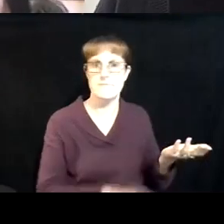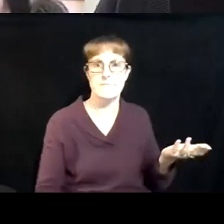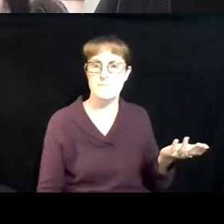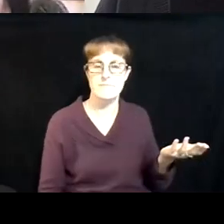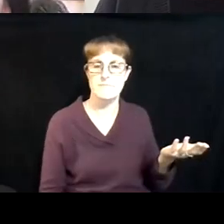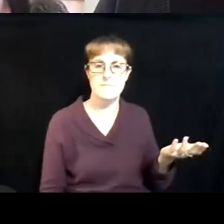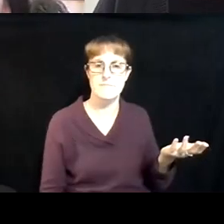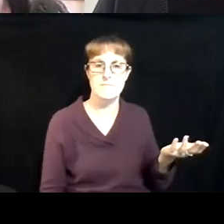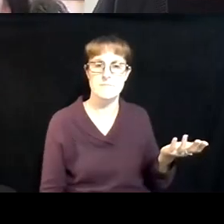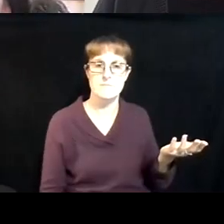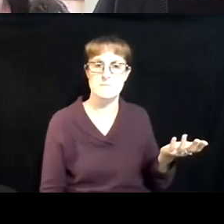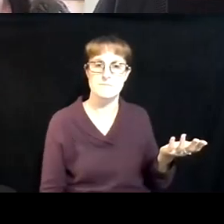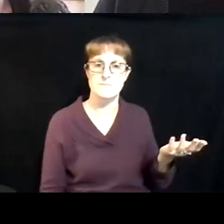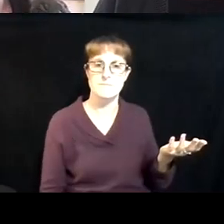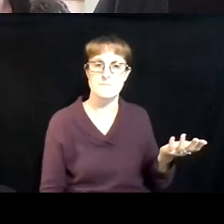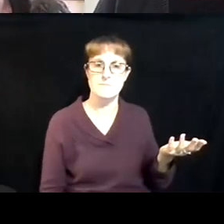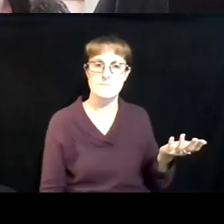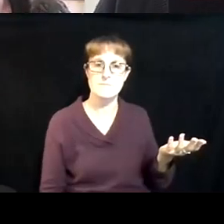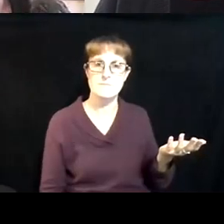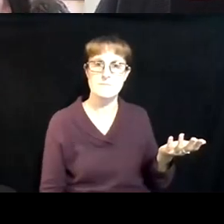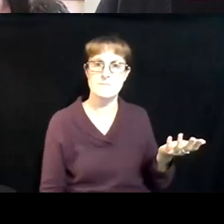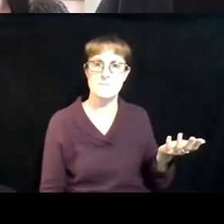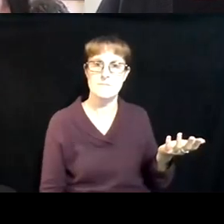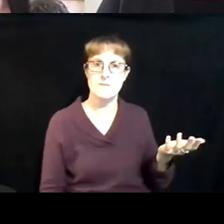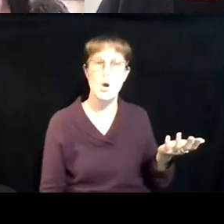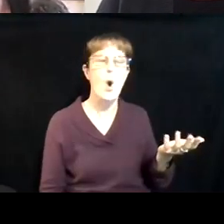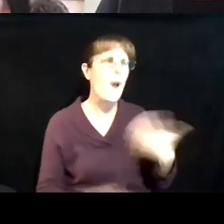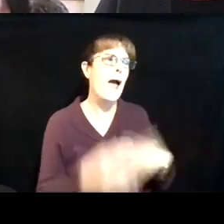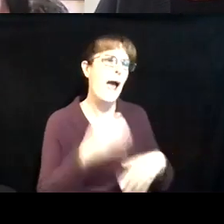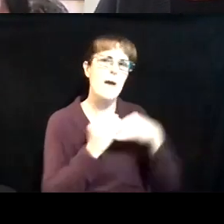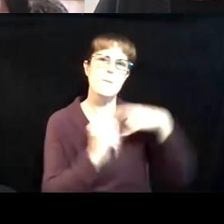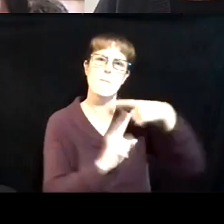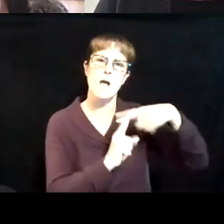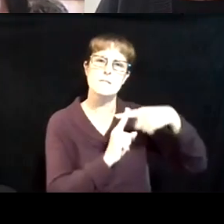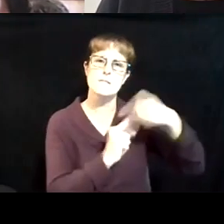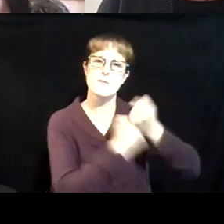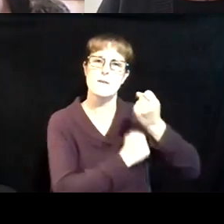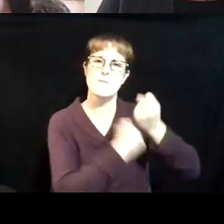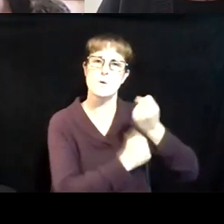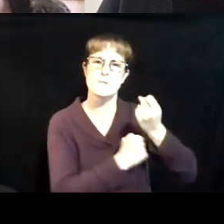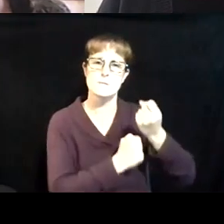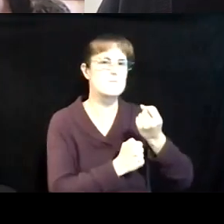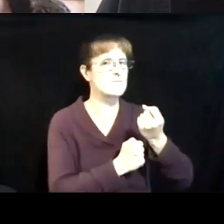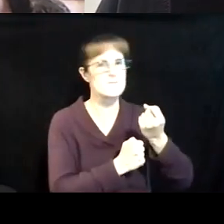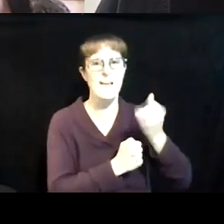some kind of positive reinforcement because the environment itself is aversive.